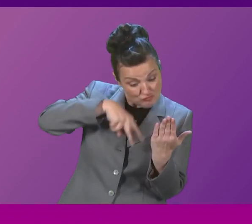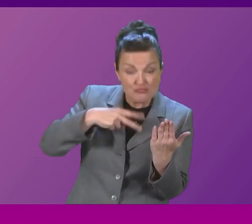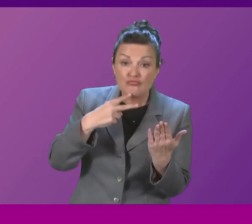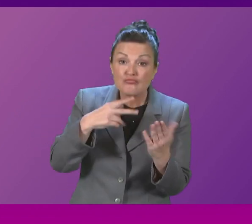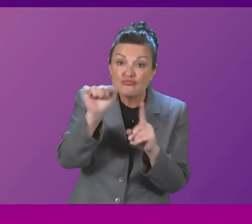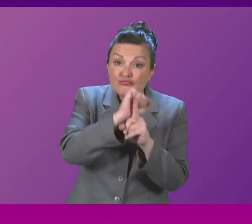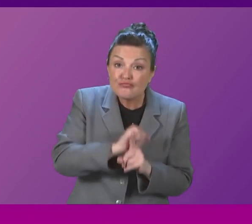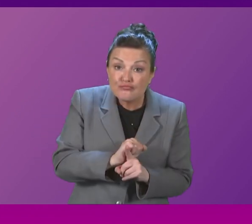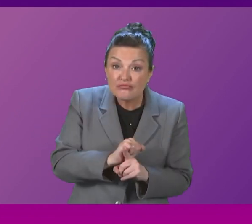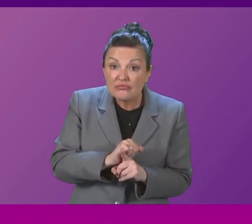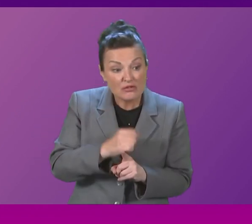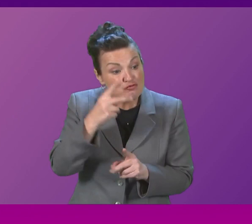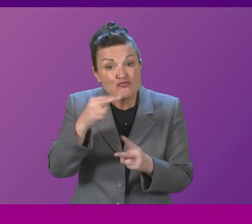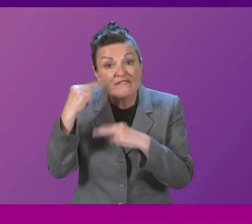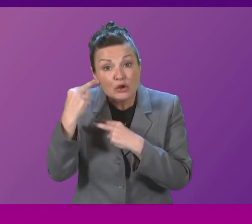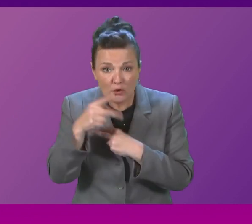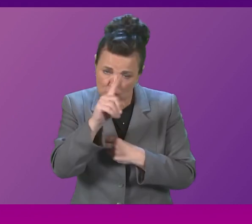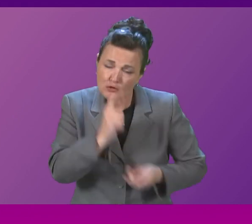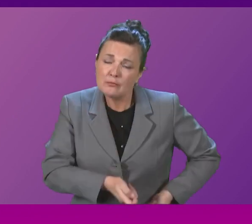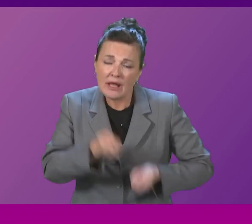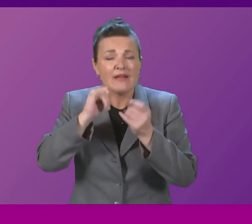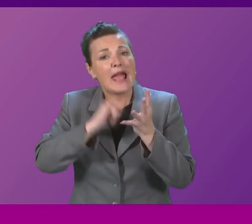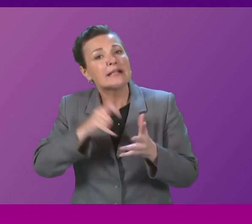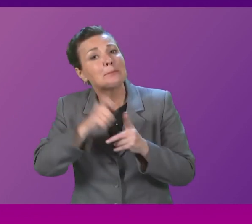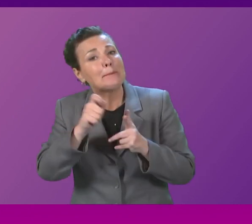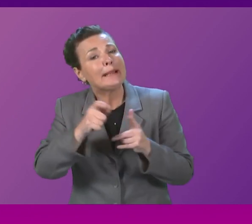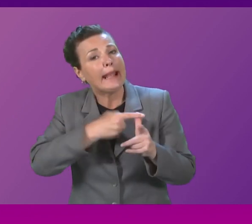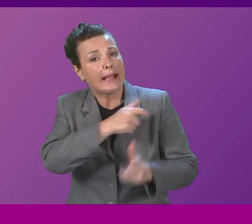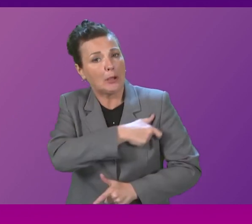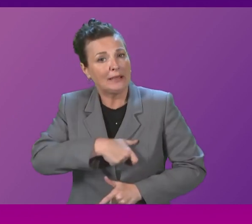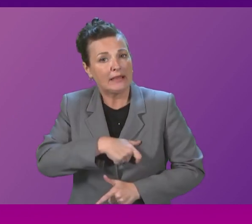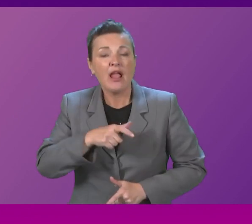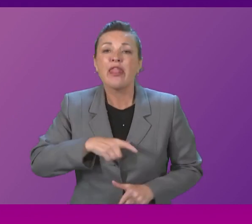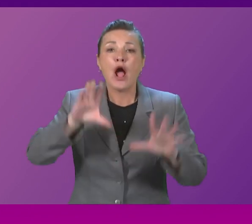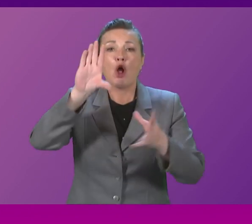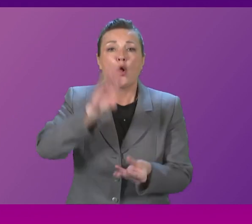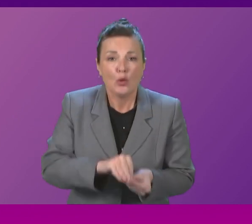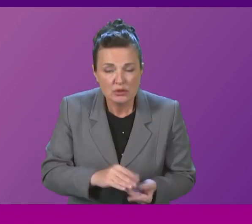Procedures and Public Appointments Committee.